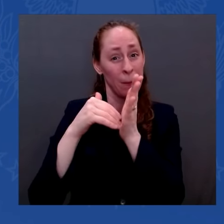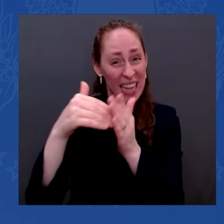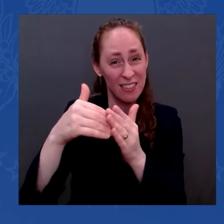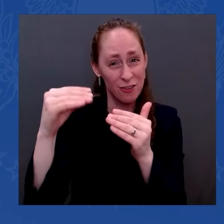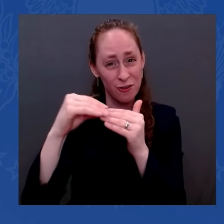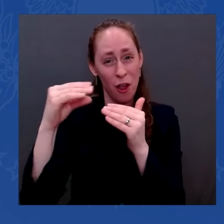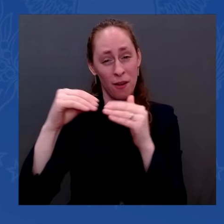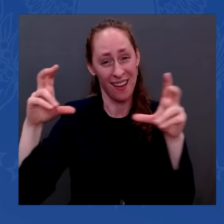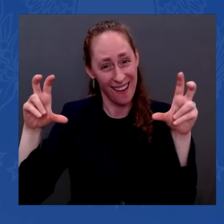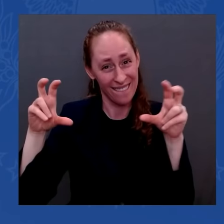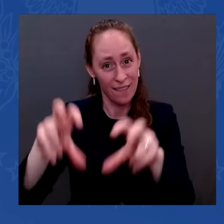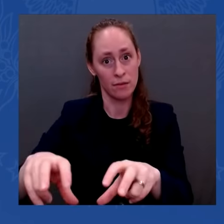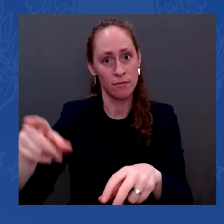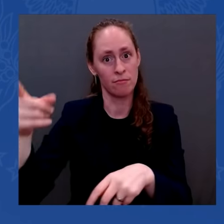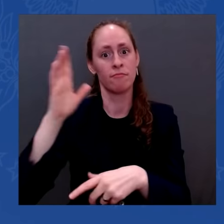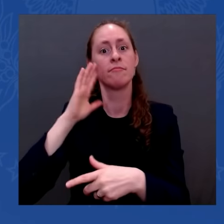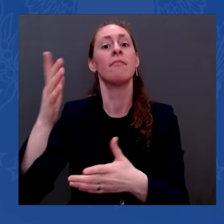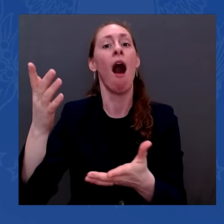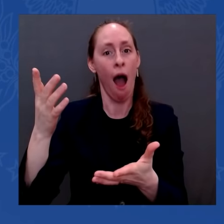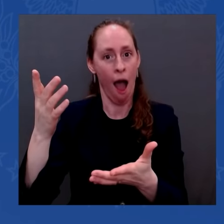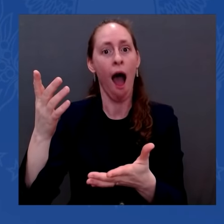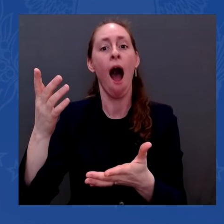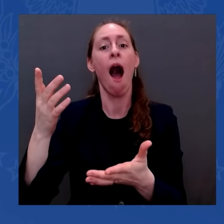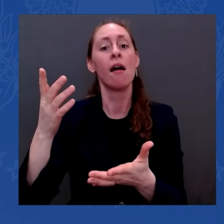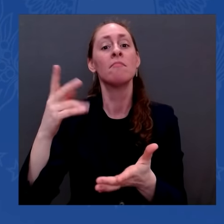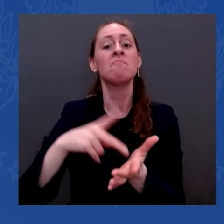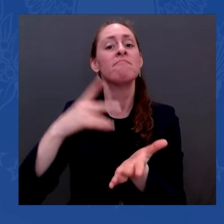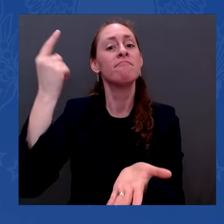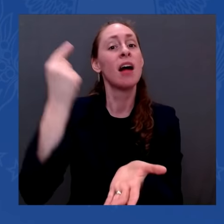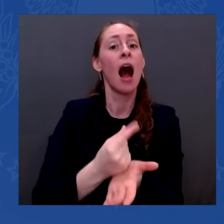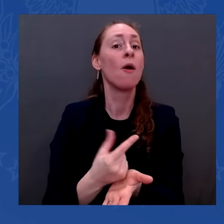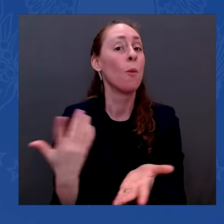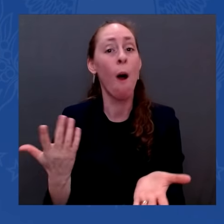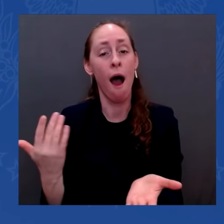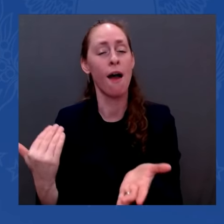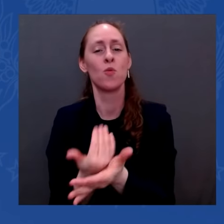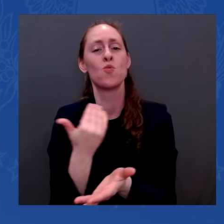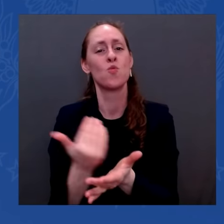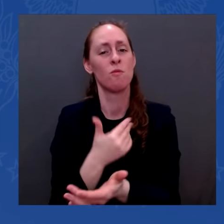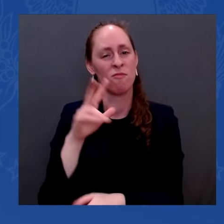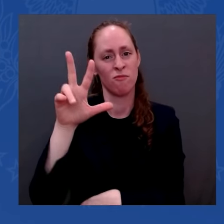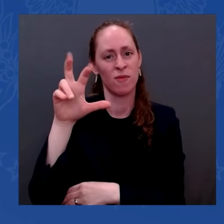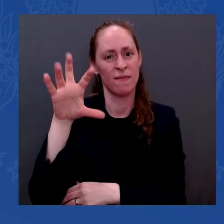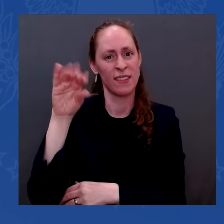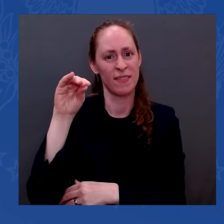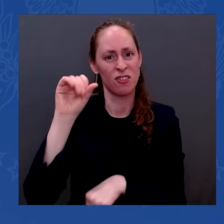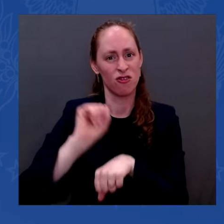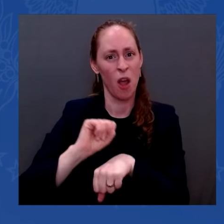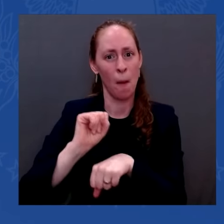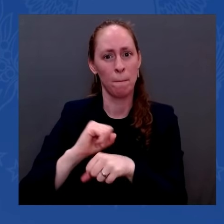Berkshire Hathaway Energy Renewables is breaking ground for a new facility this spring in your state --